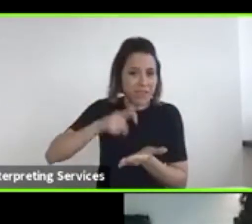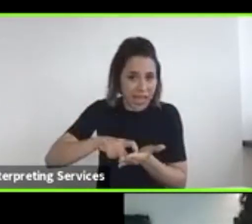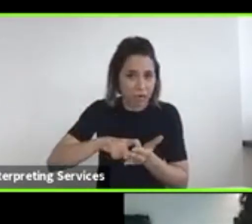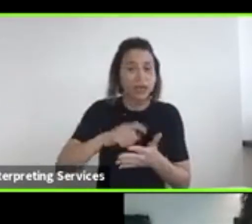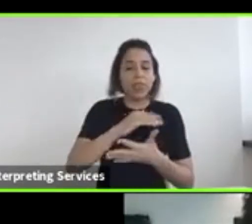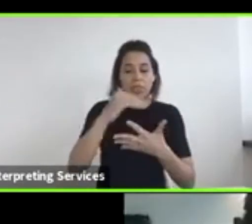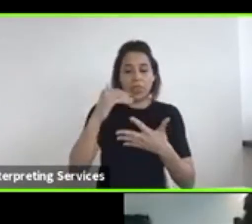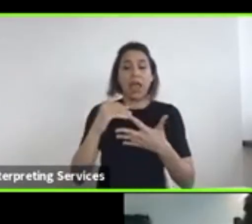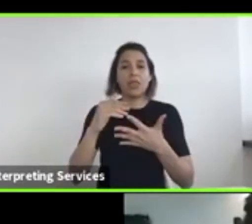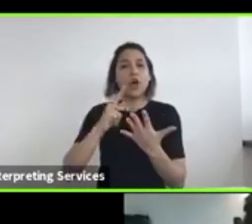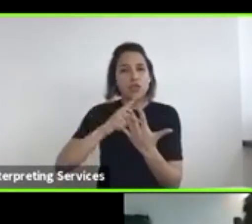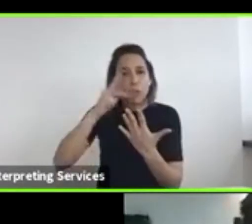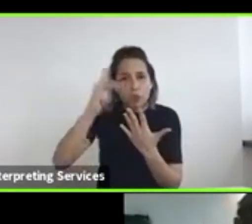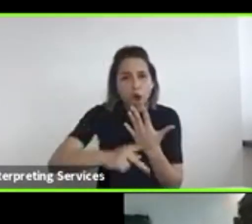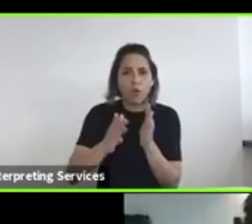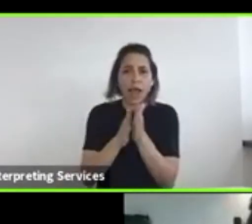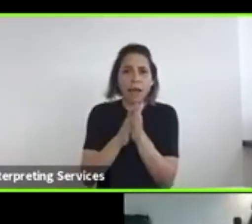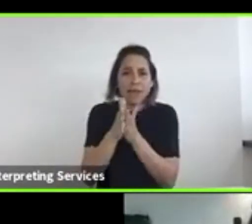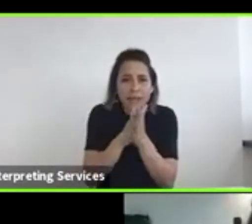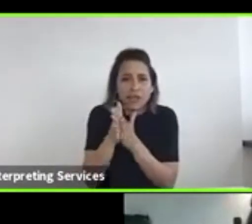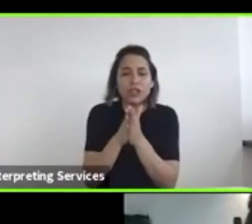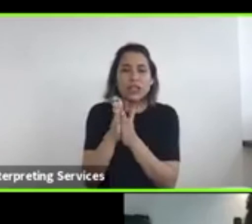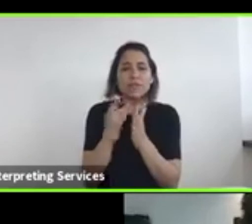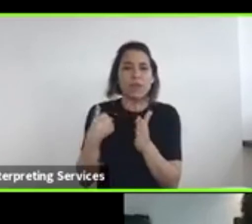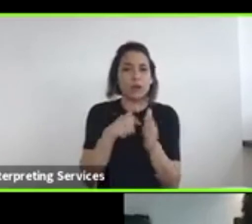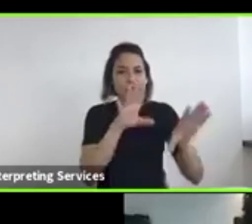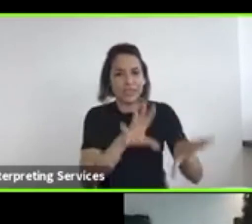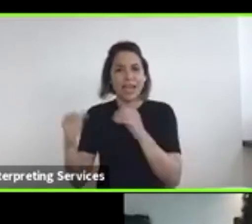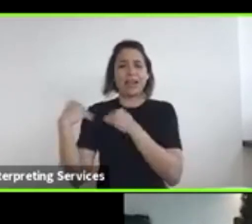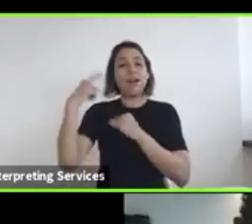INITIATIVES; THAT WE'VE TAKEN ON, FOR EXAMPLE WITH OUR PARTNERSHIP WITH THE